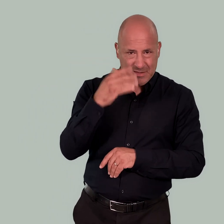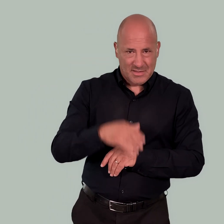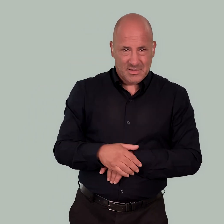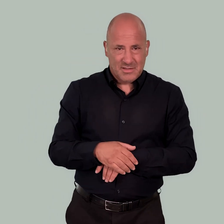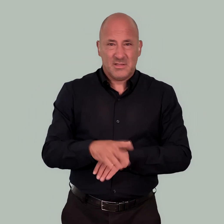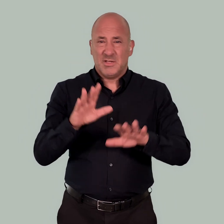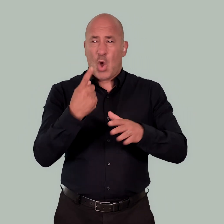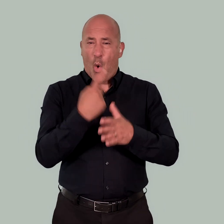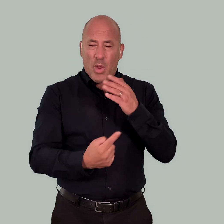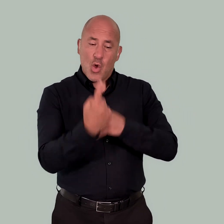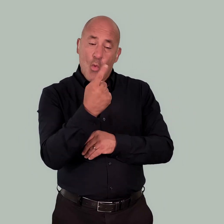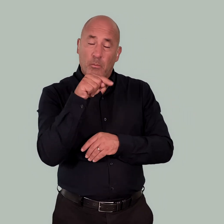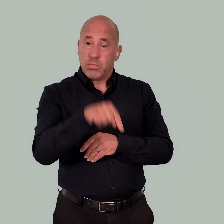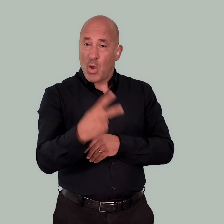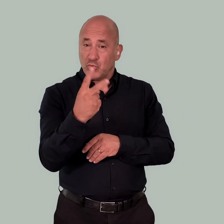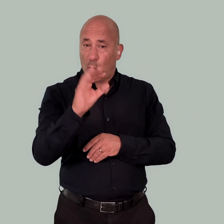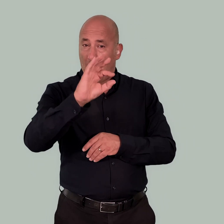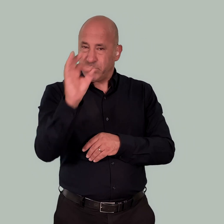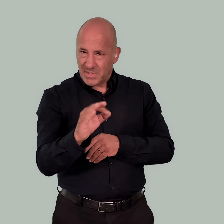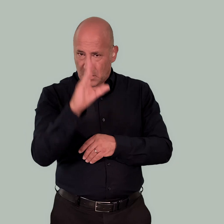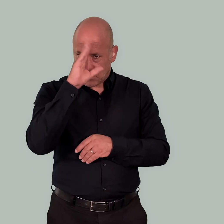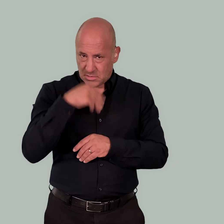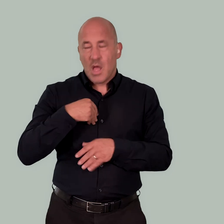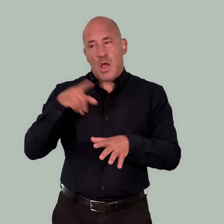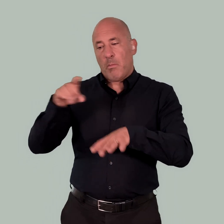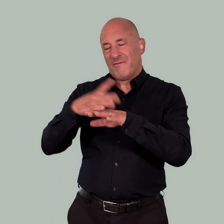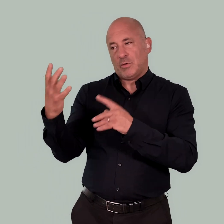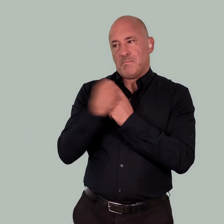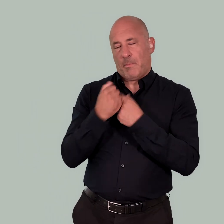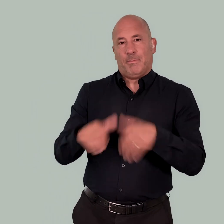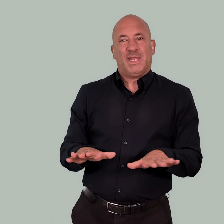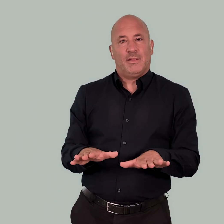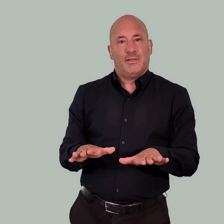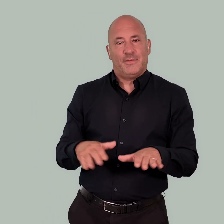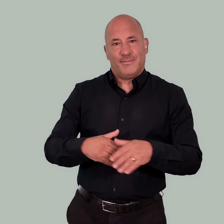but 1.2 per cent reported that this had been diagnosed by a professional.